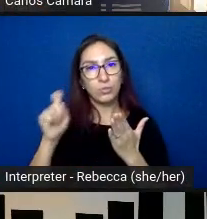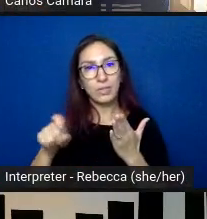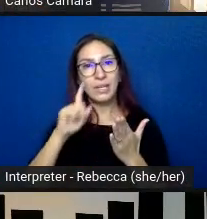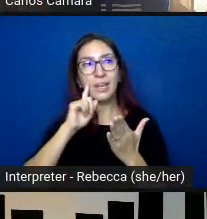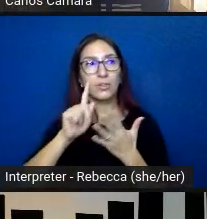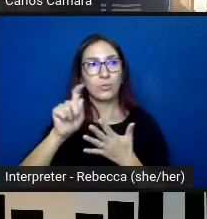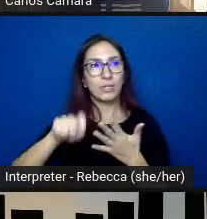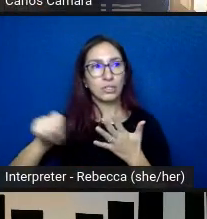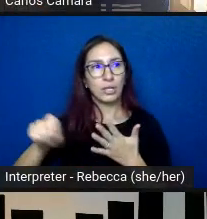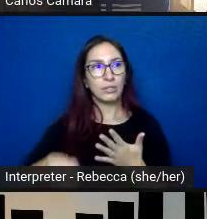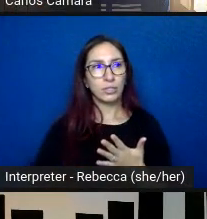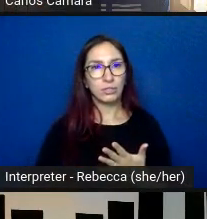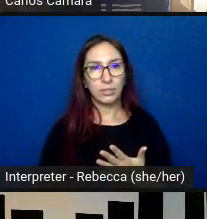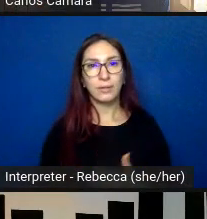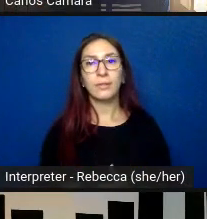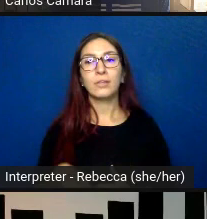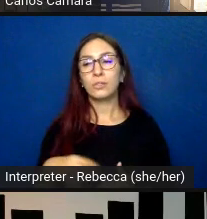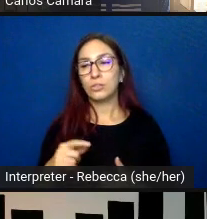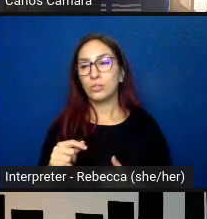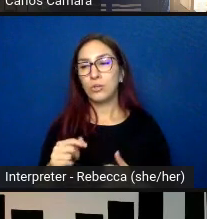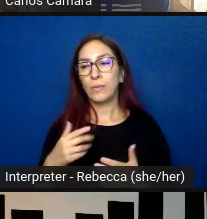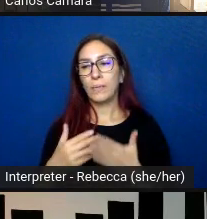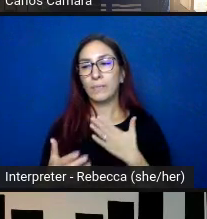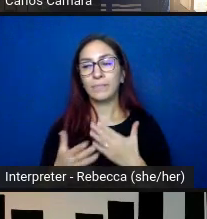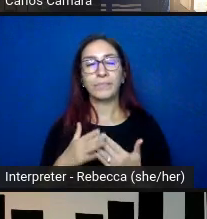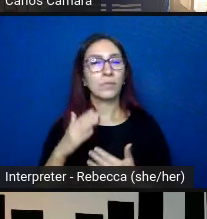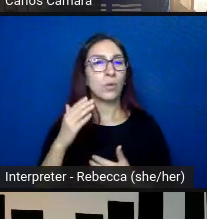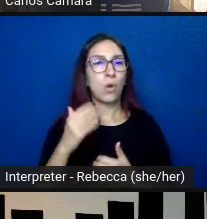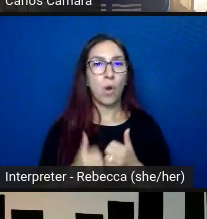Any case, every extensions in this directory need to be